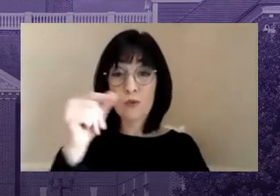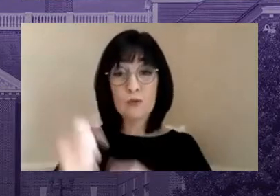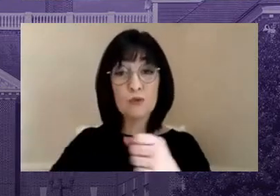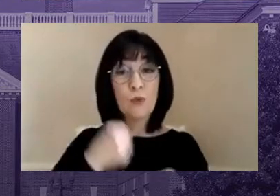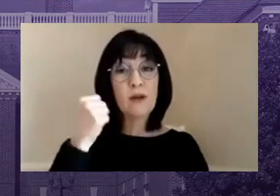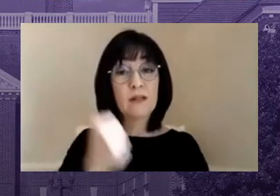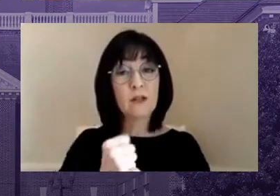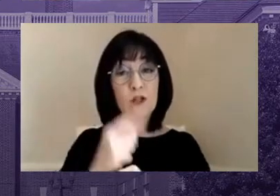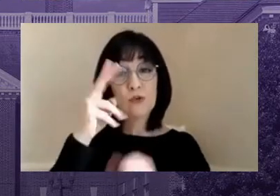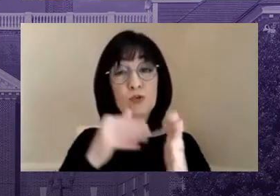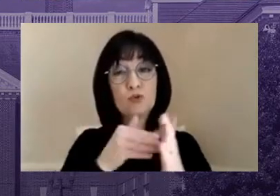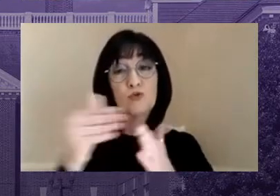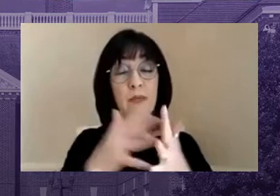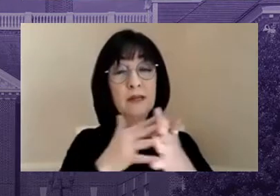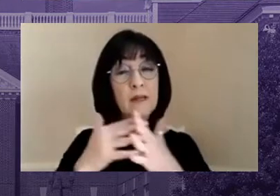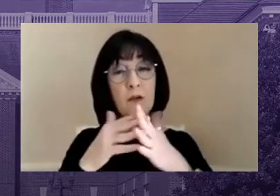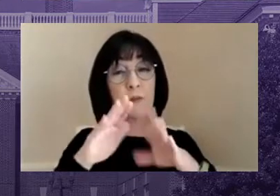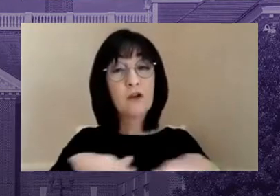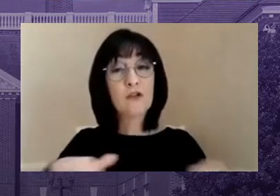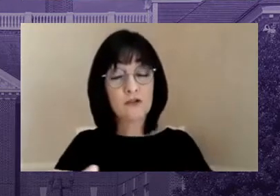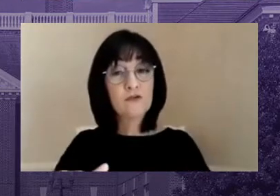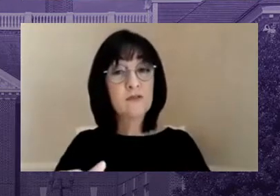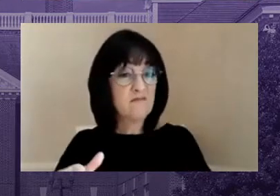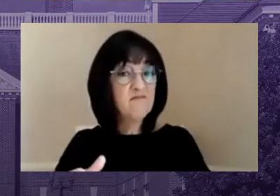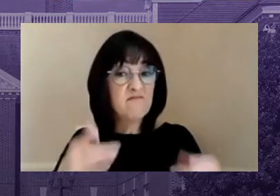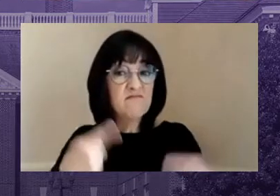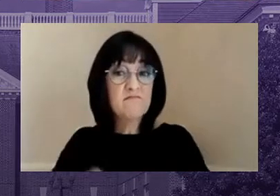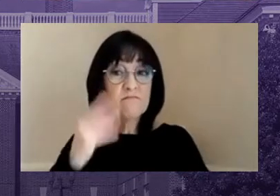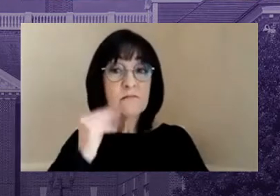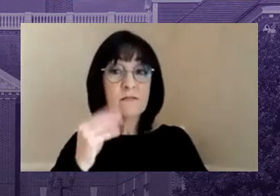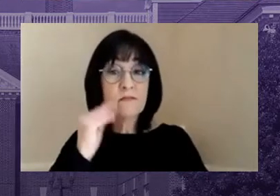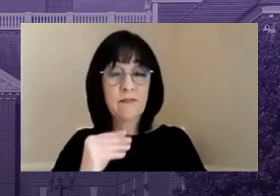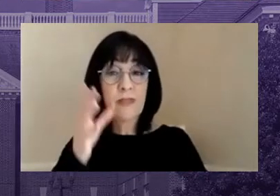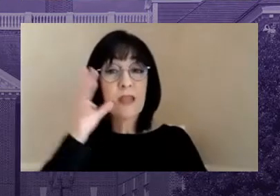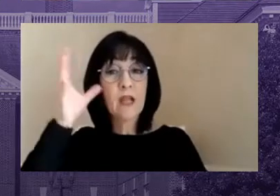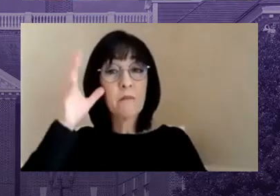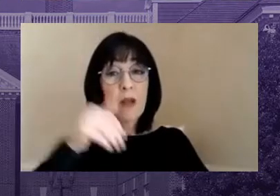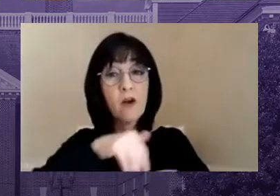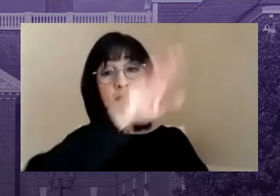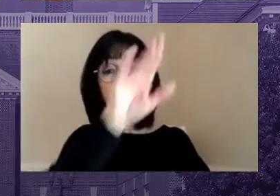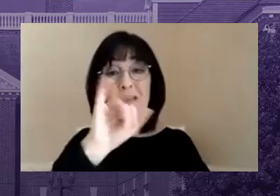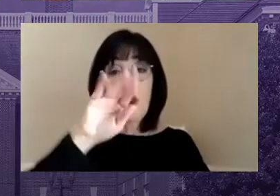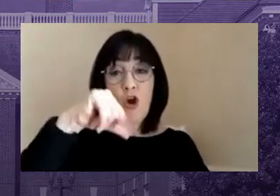children have had a parent deployed to Iraq or Afghanistan. More than 19,000 children have had a